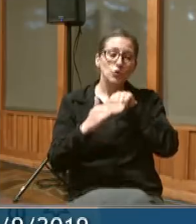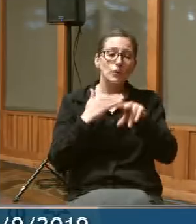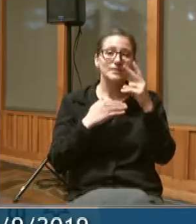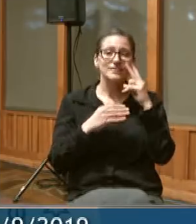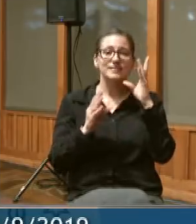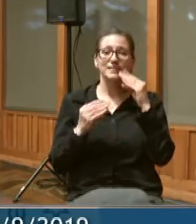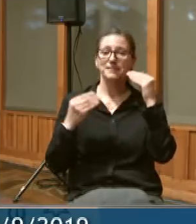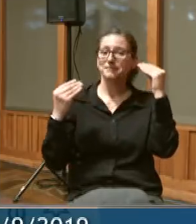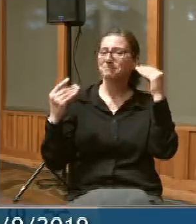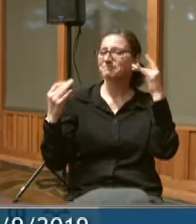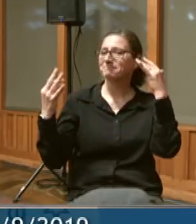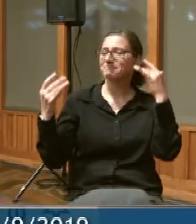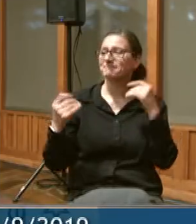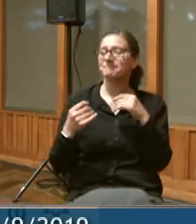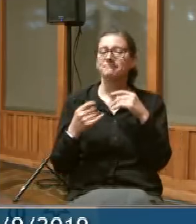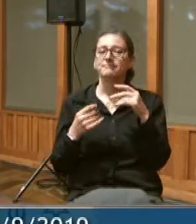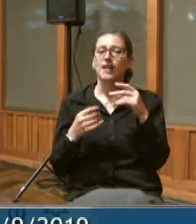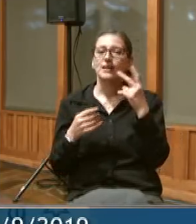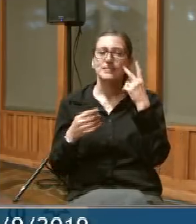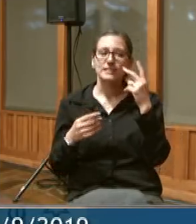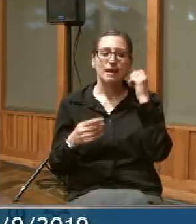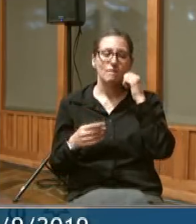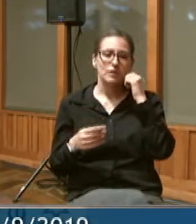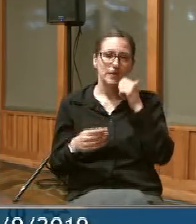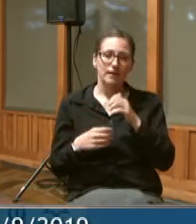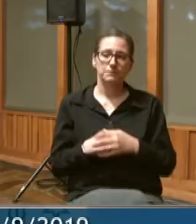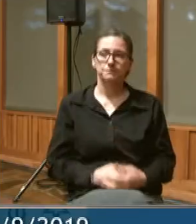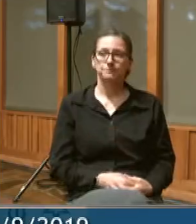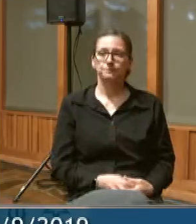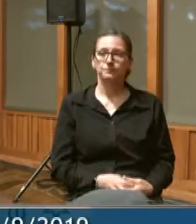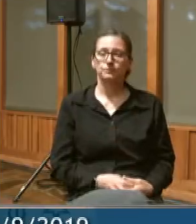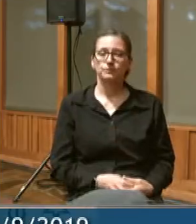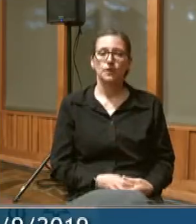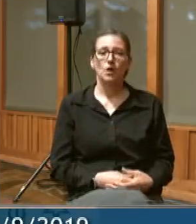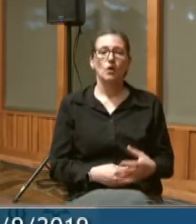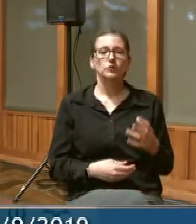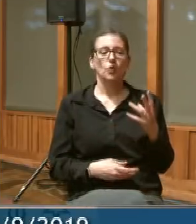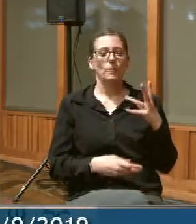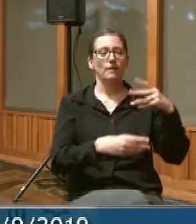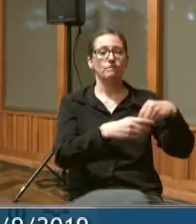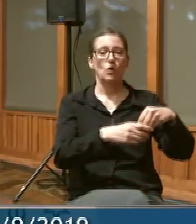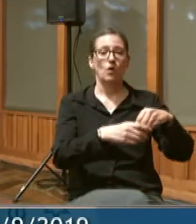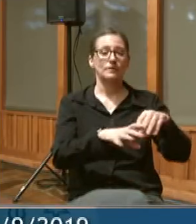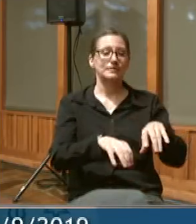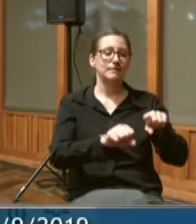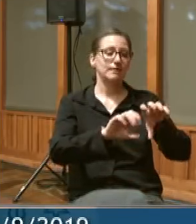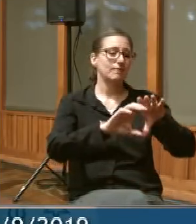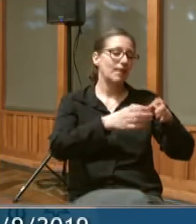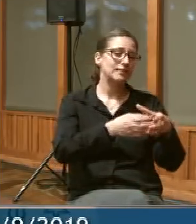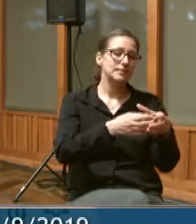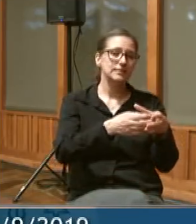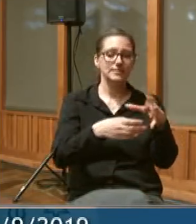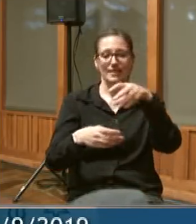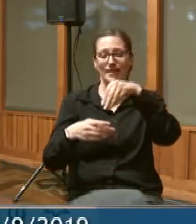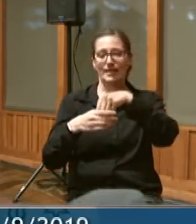SO THIS IS MY COMMUNITY. I LOVE THE SMILING FACES THAT I SEE THERE EVERY DAY.